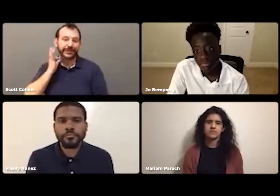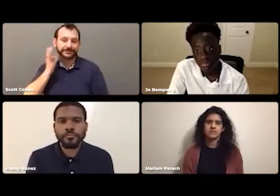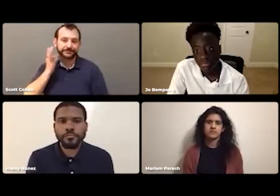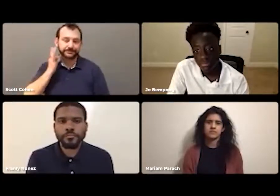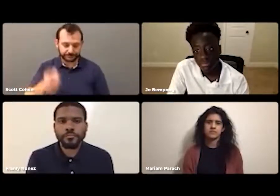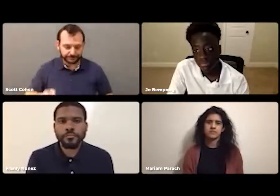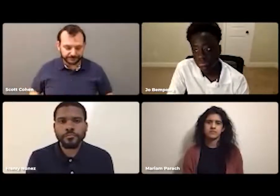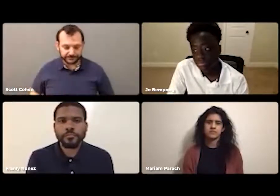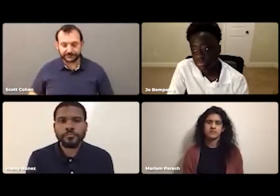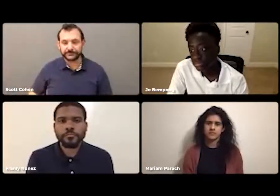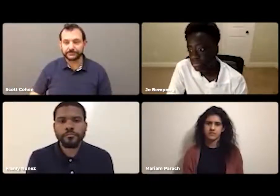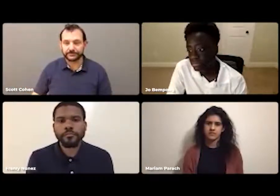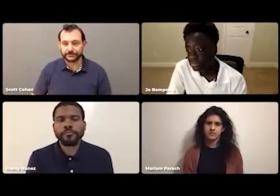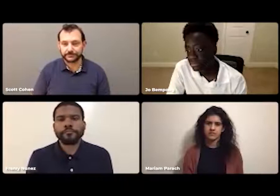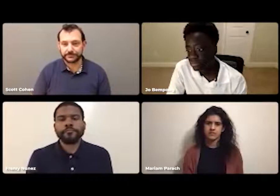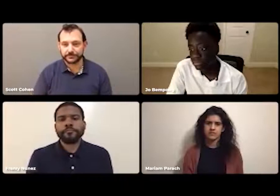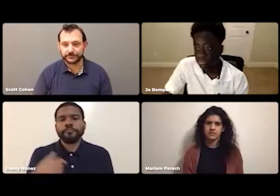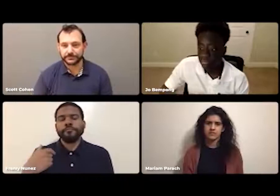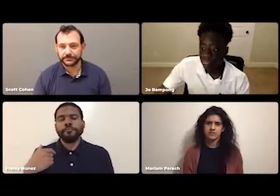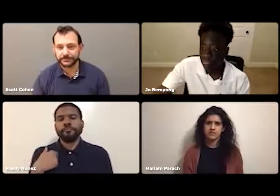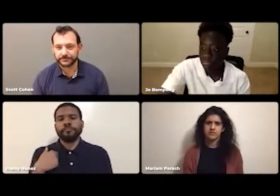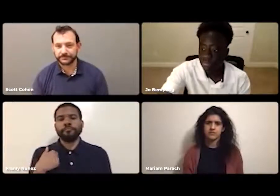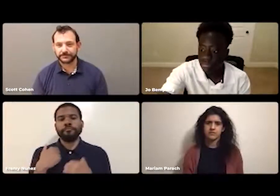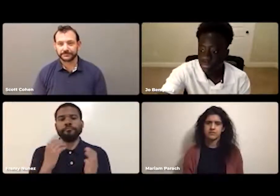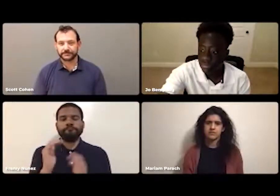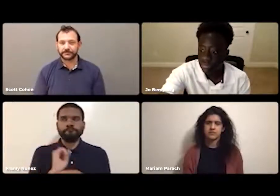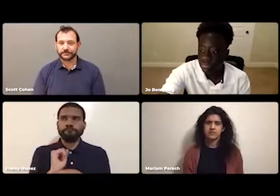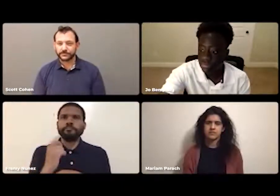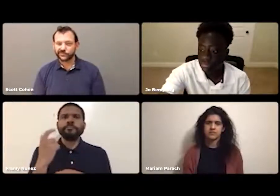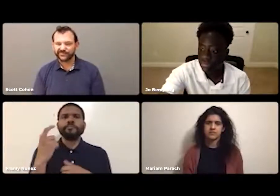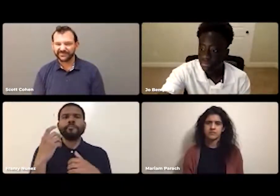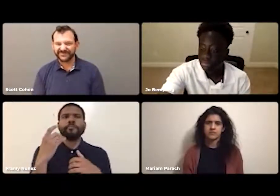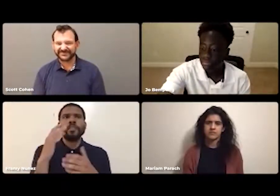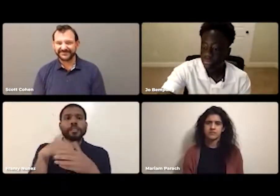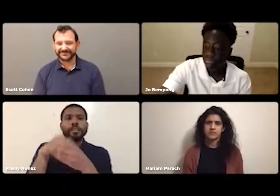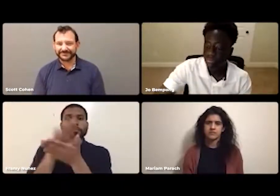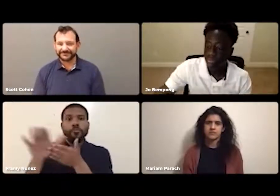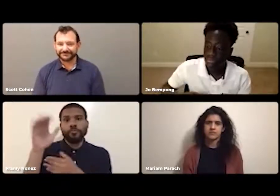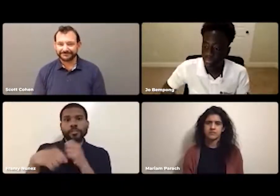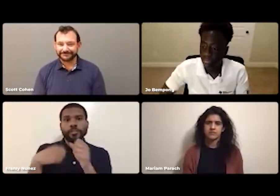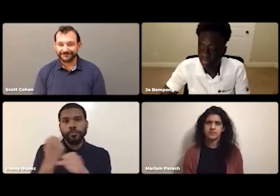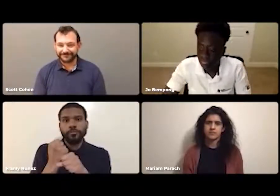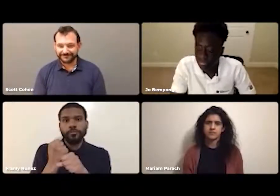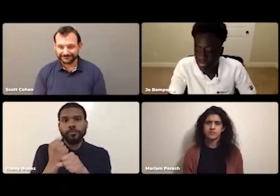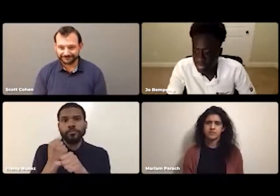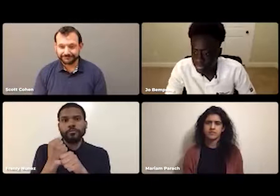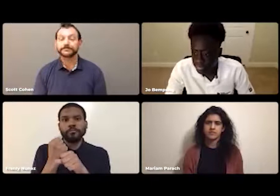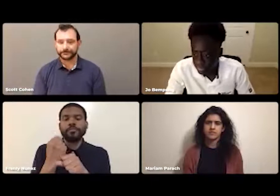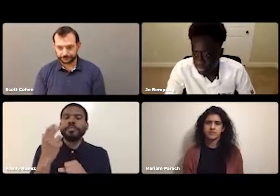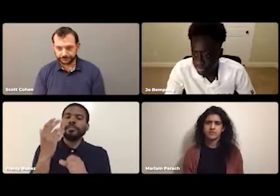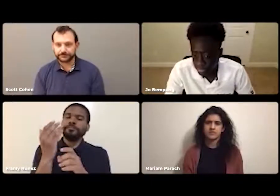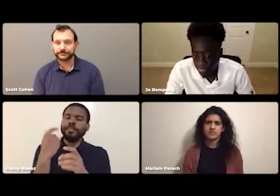Well, I'll give you some background.